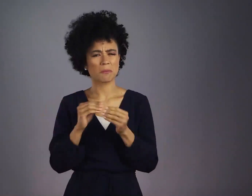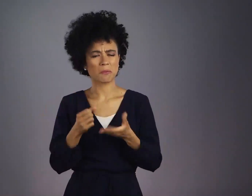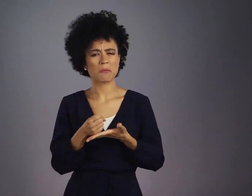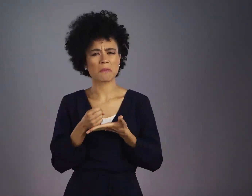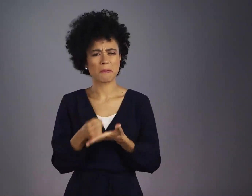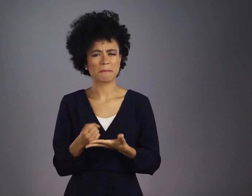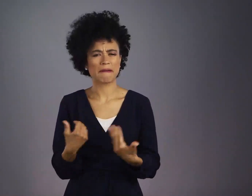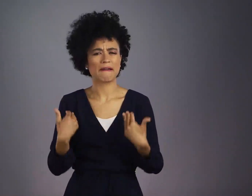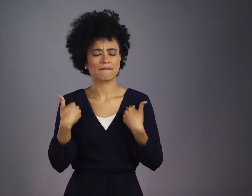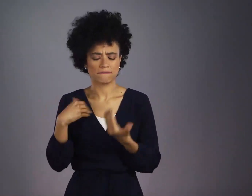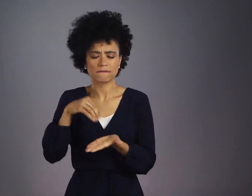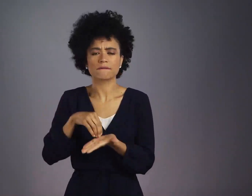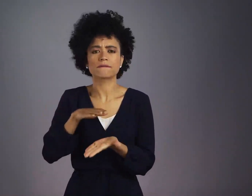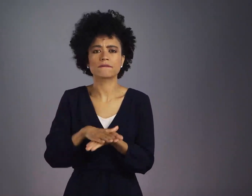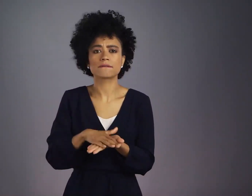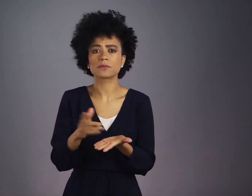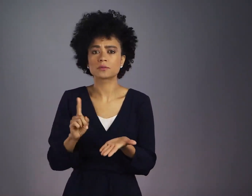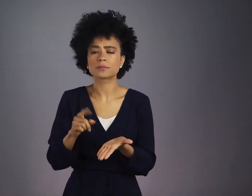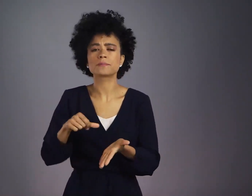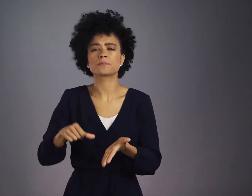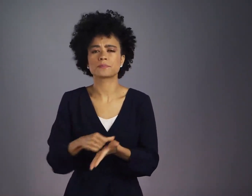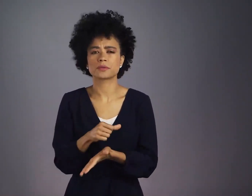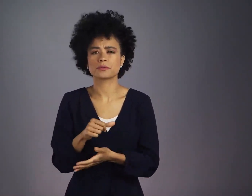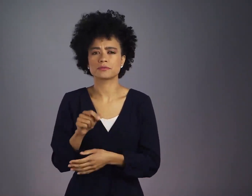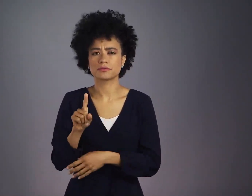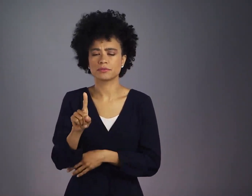A further source of help is noted at the end of this chapter.